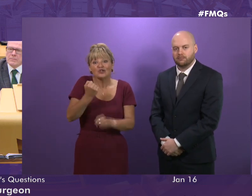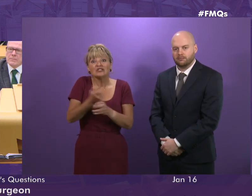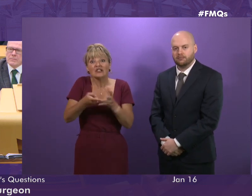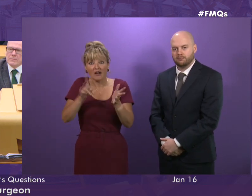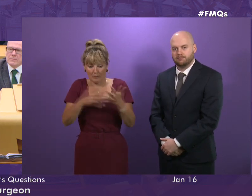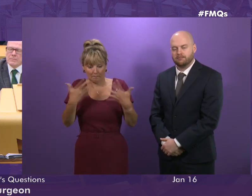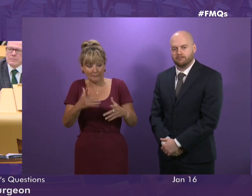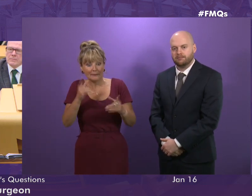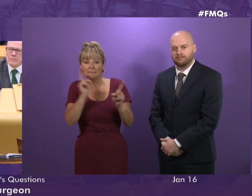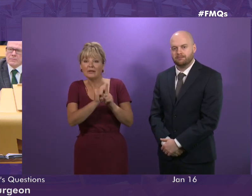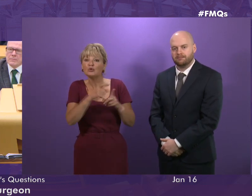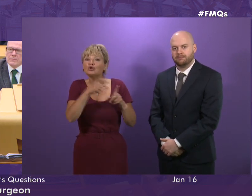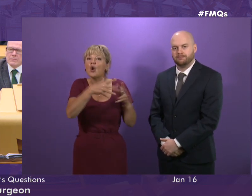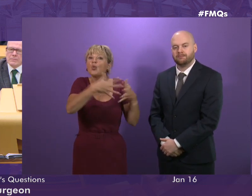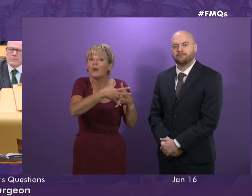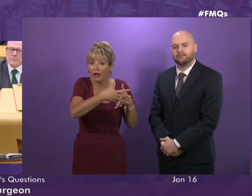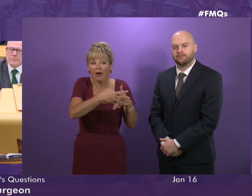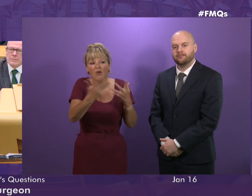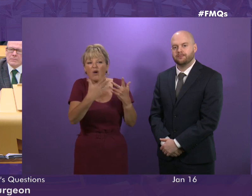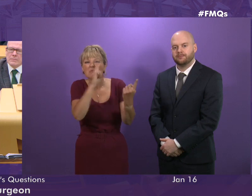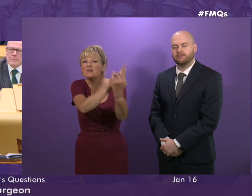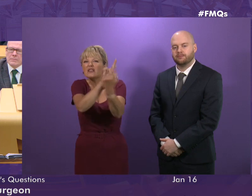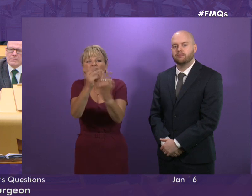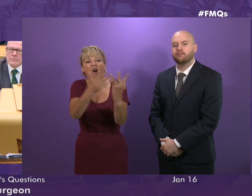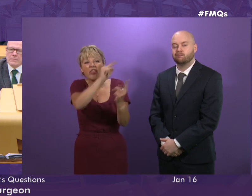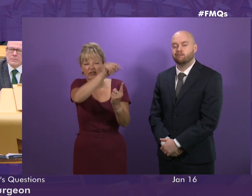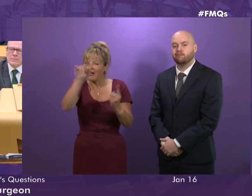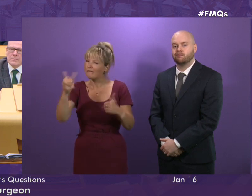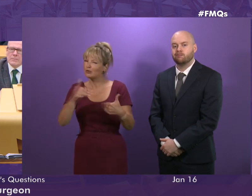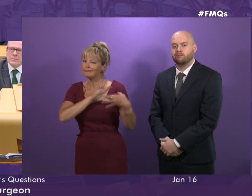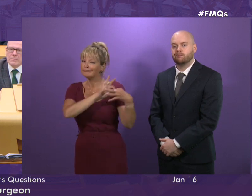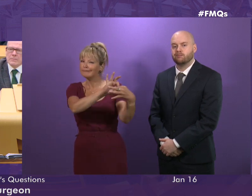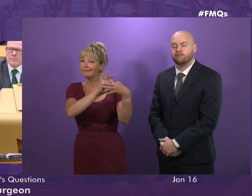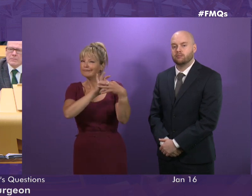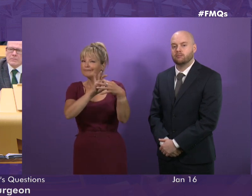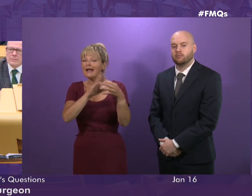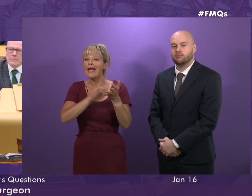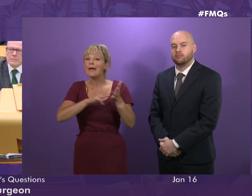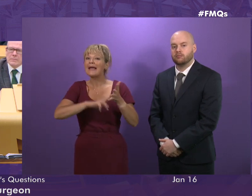Weir, and we will meet others involved. We have a very good relationship with MND Scotland,